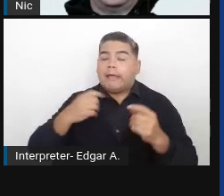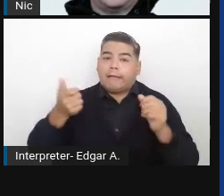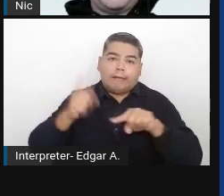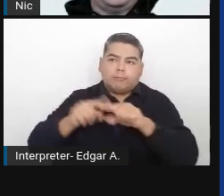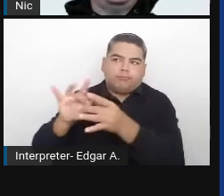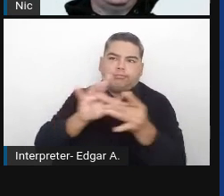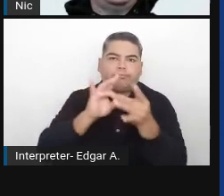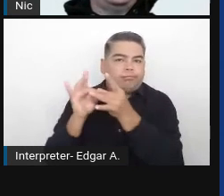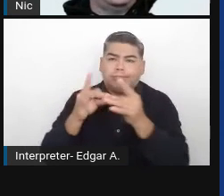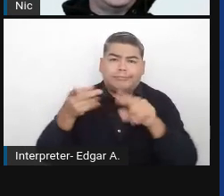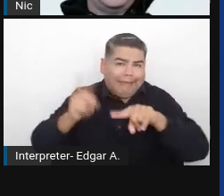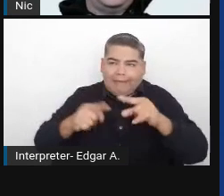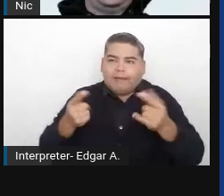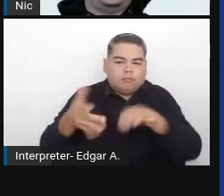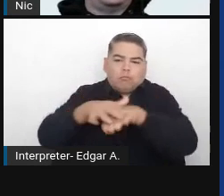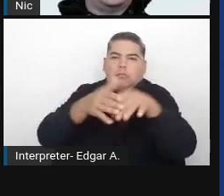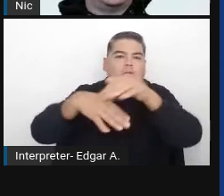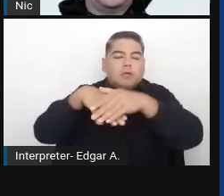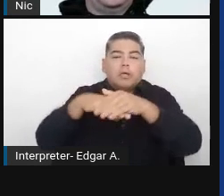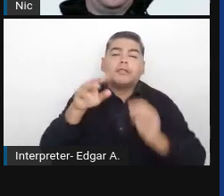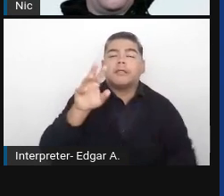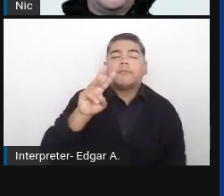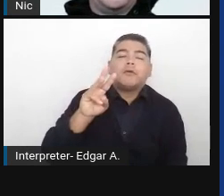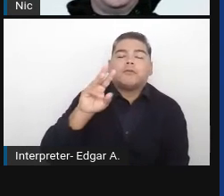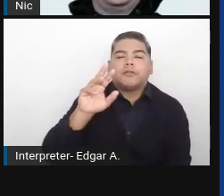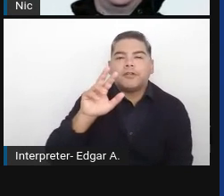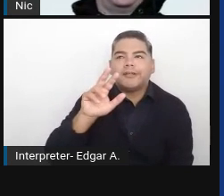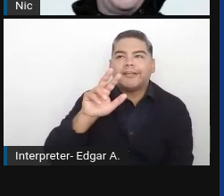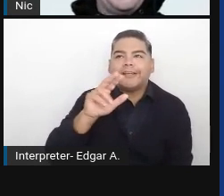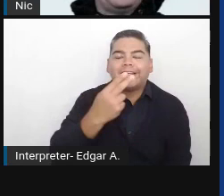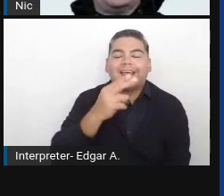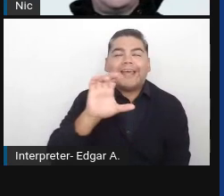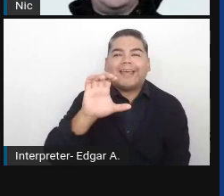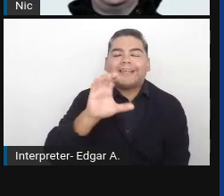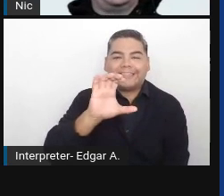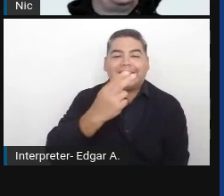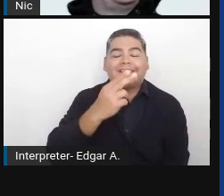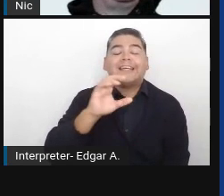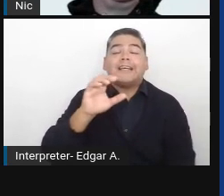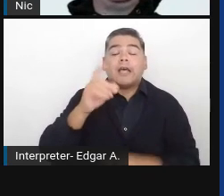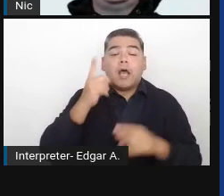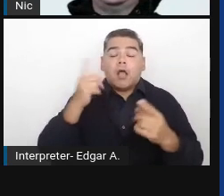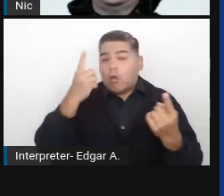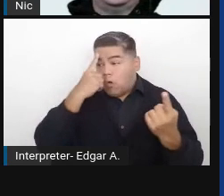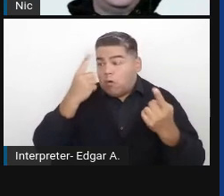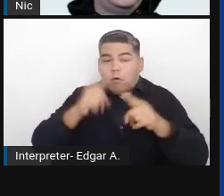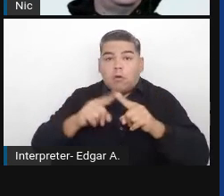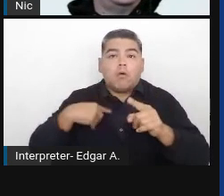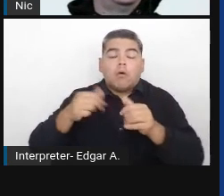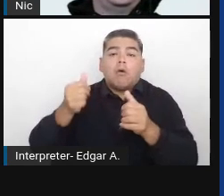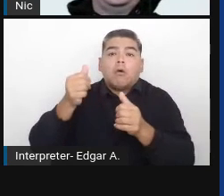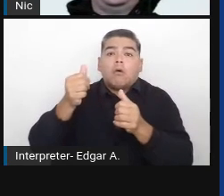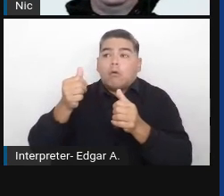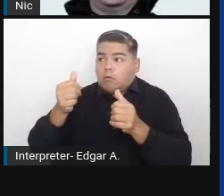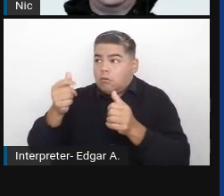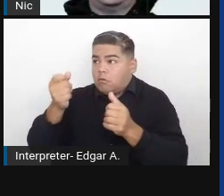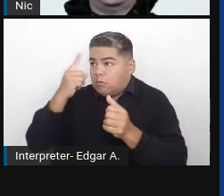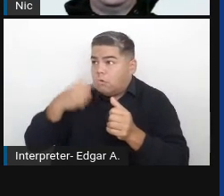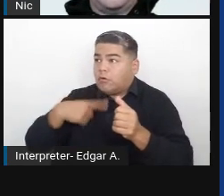You can be WCAG 2.1 AA compliant, and you do not need any overlays to do that.